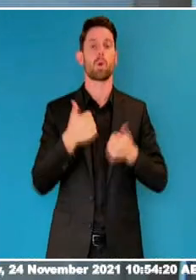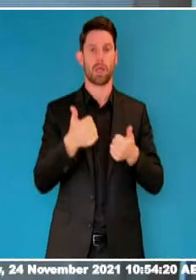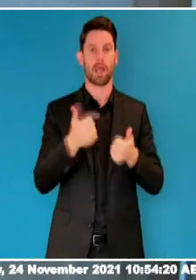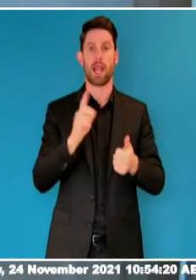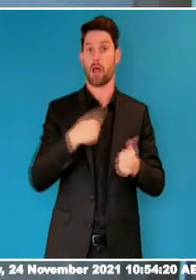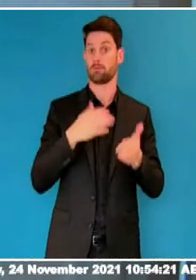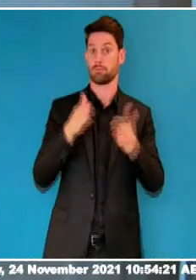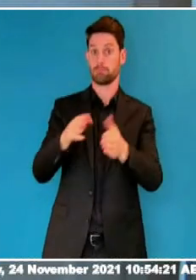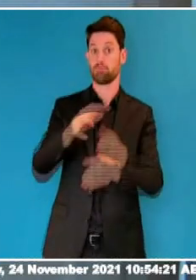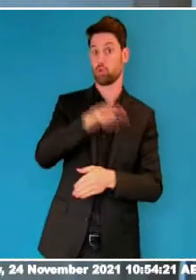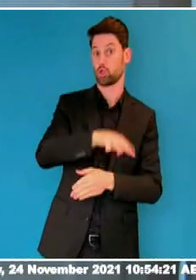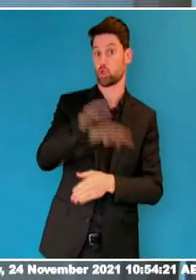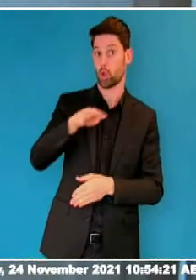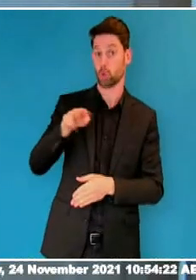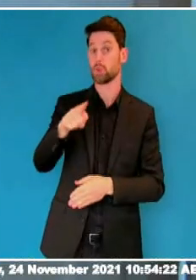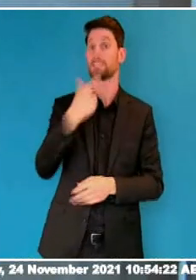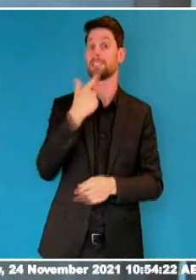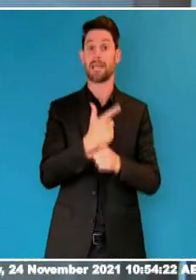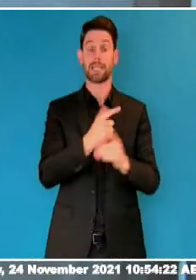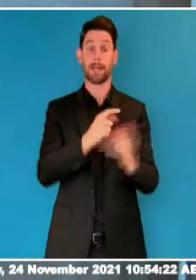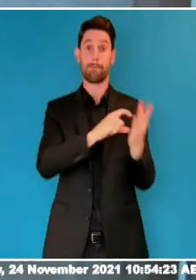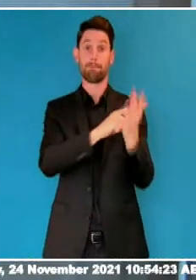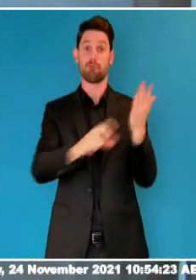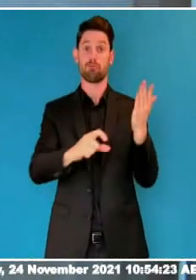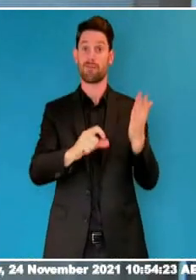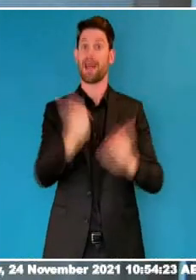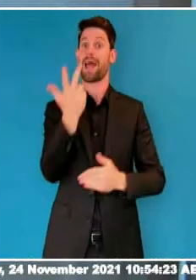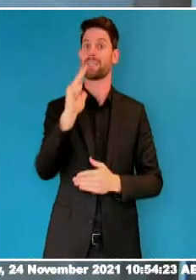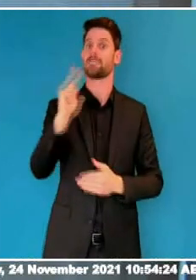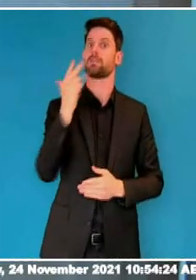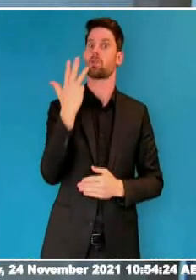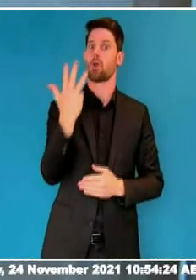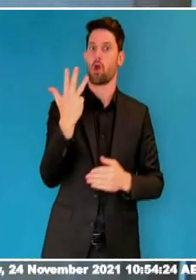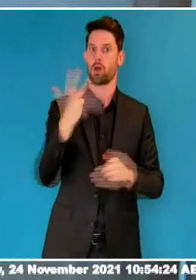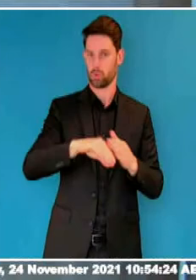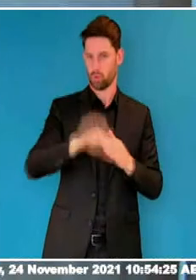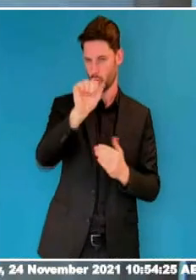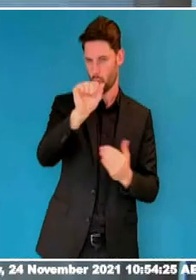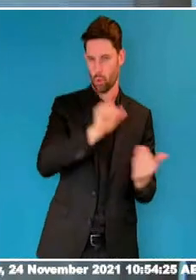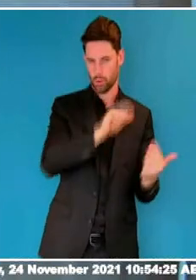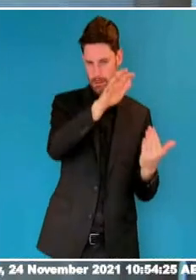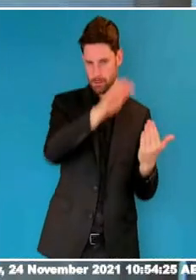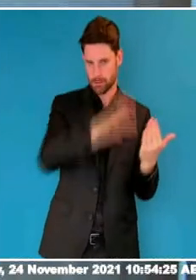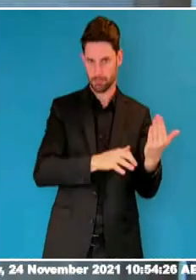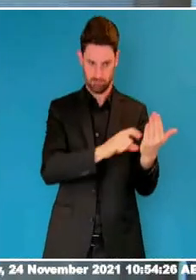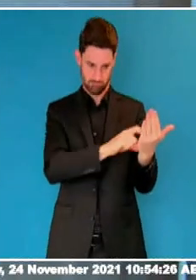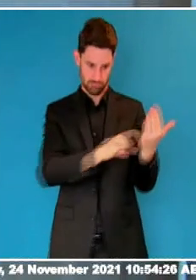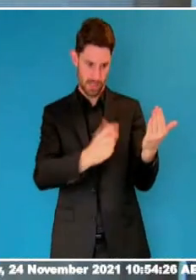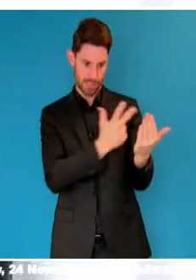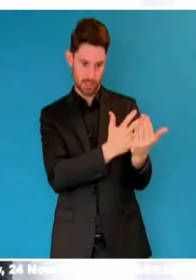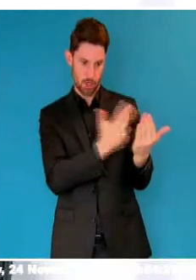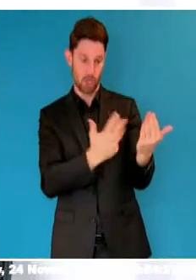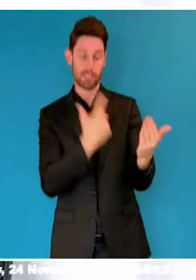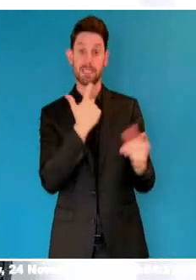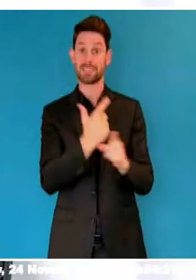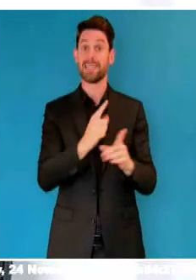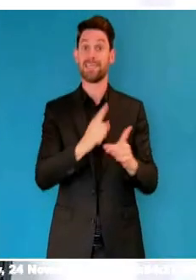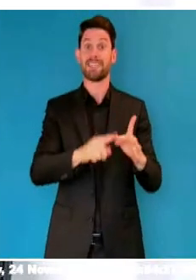You've told us in paragraph 89 of your statement that where an adjustment is easily